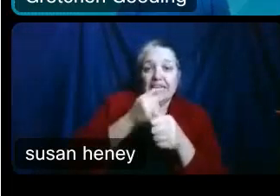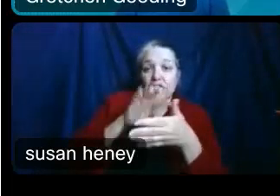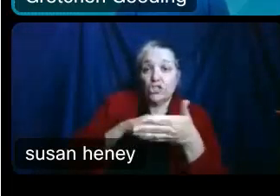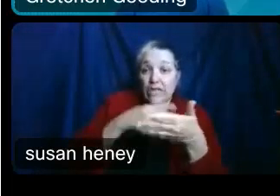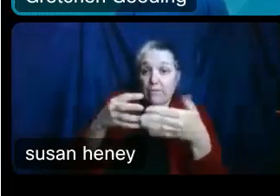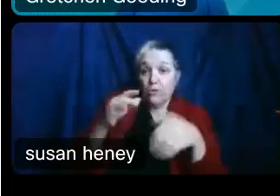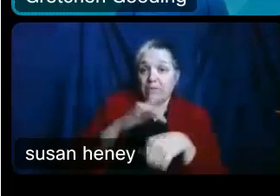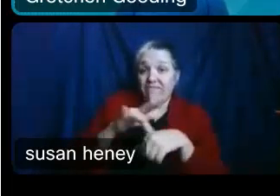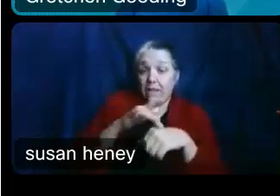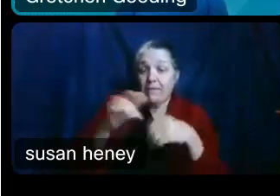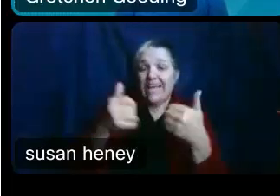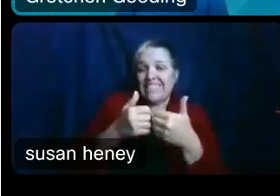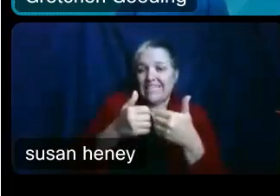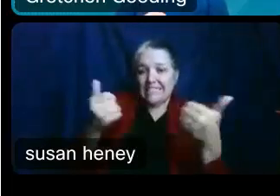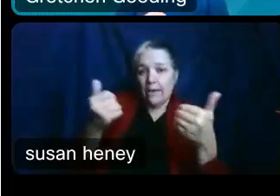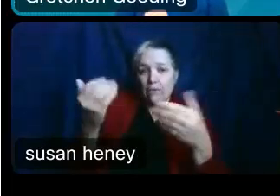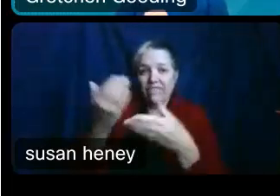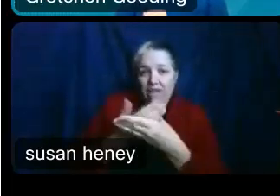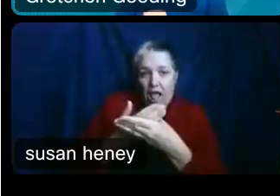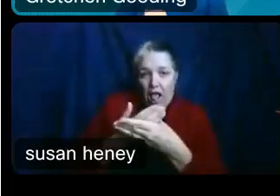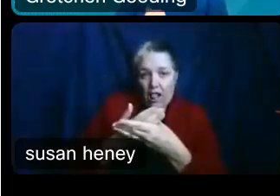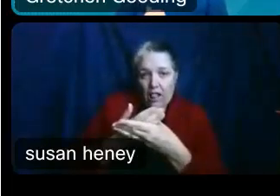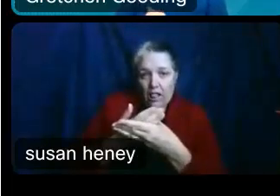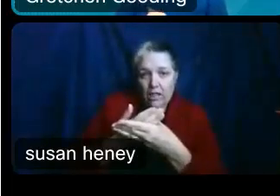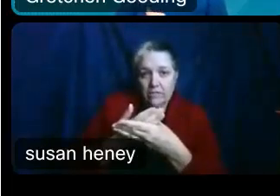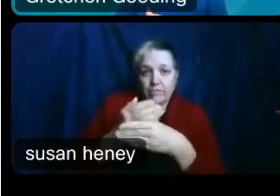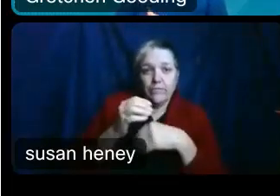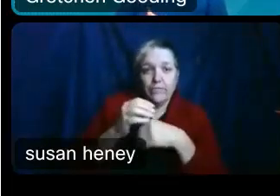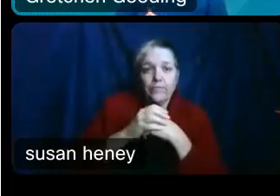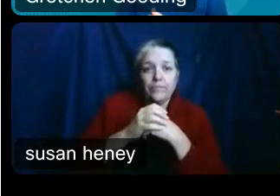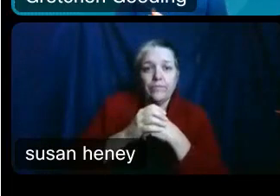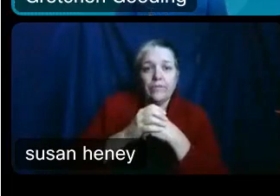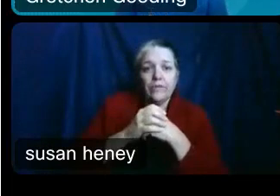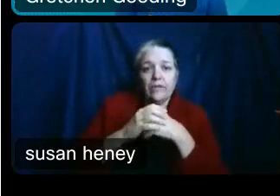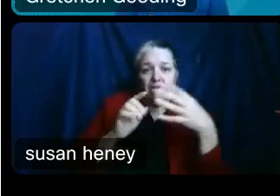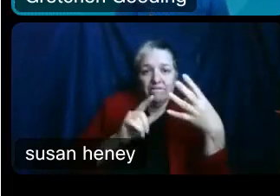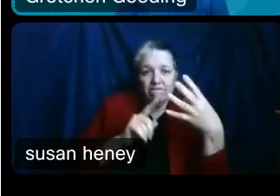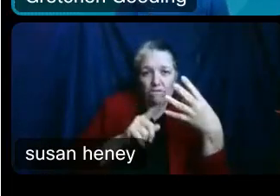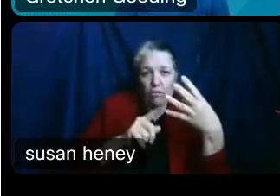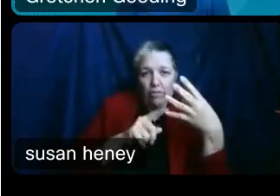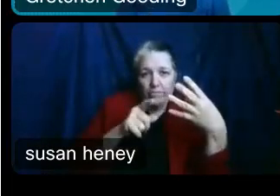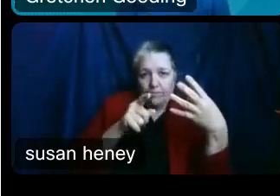a separate file containing the estimates and margins of error for all published geographies.